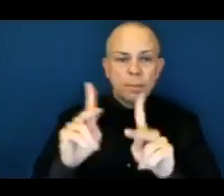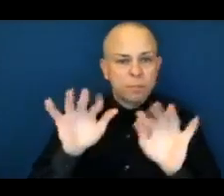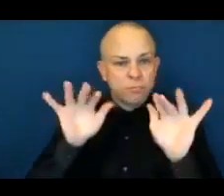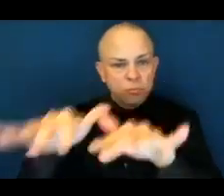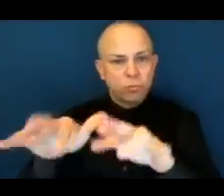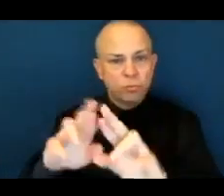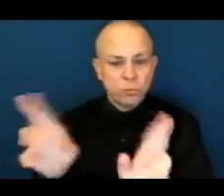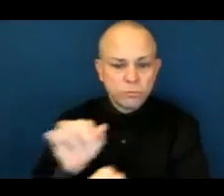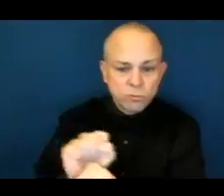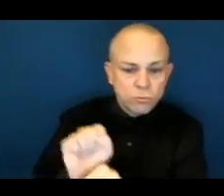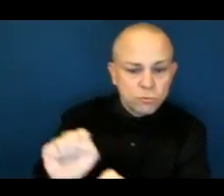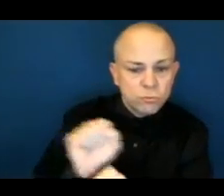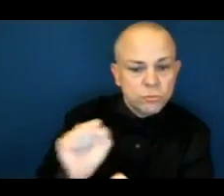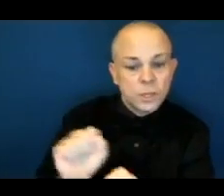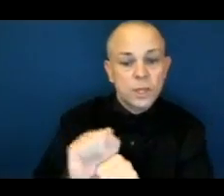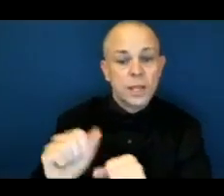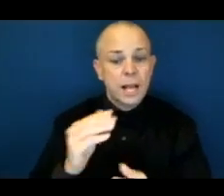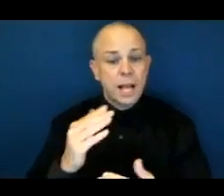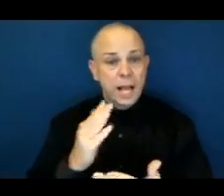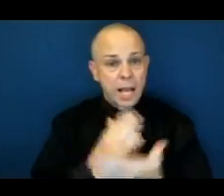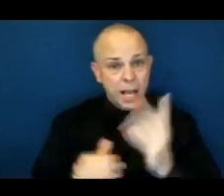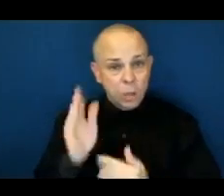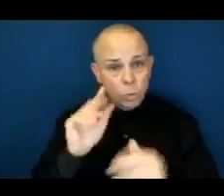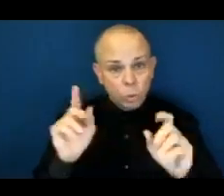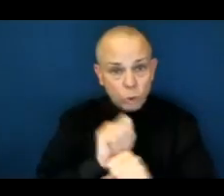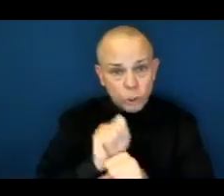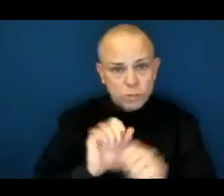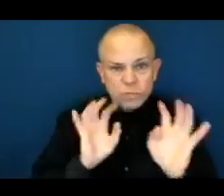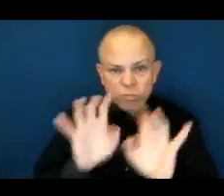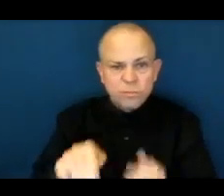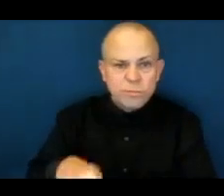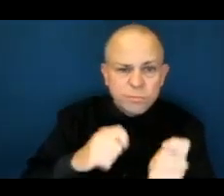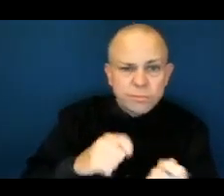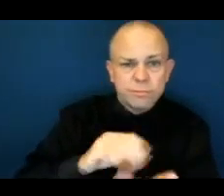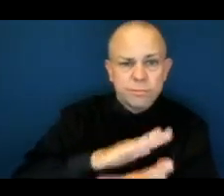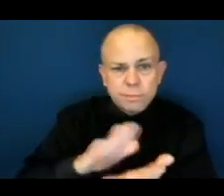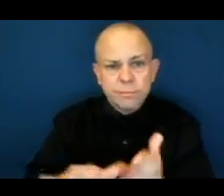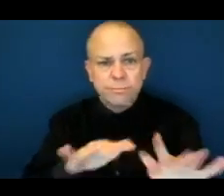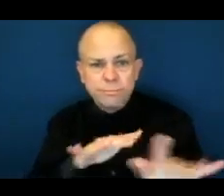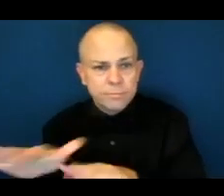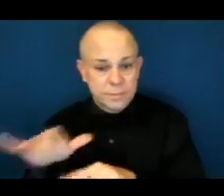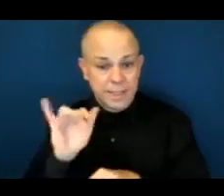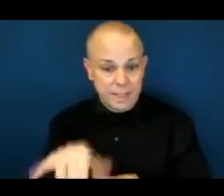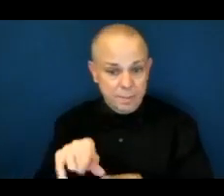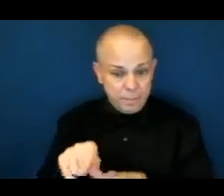so everything is looking really good in time for preparation and if there was